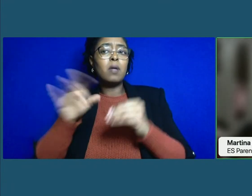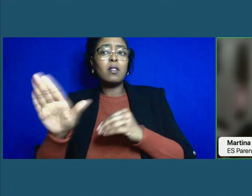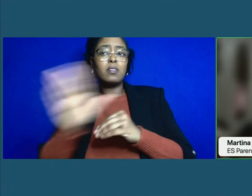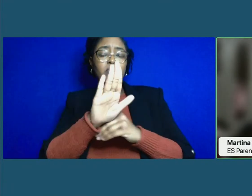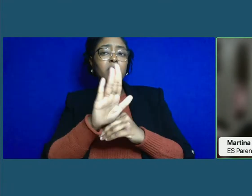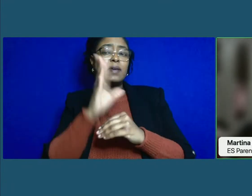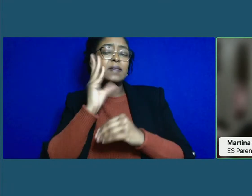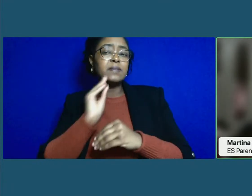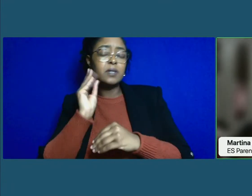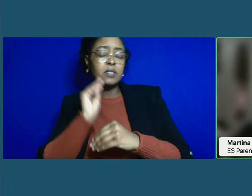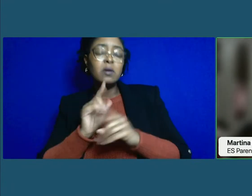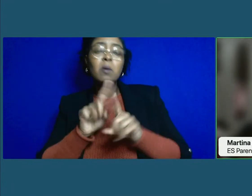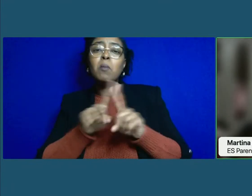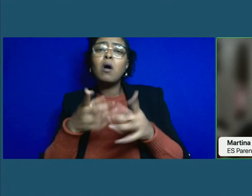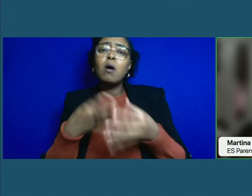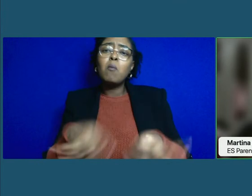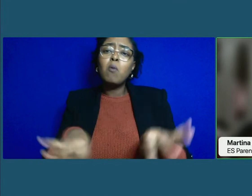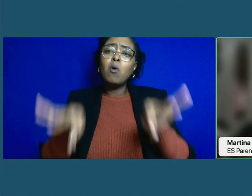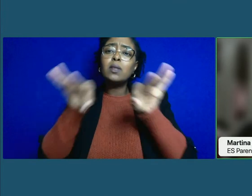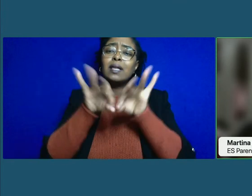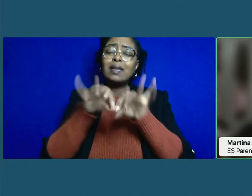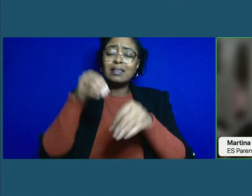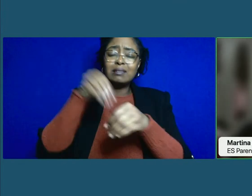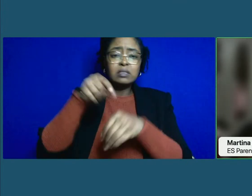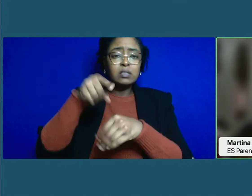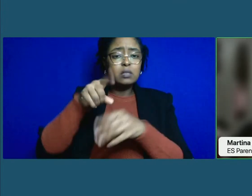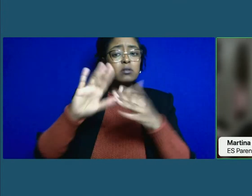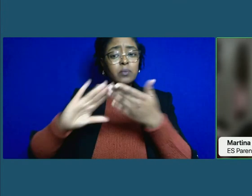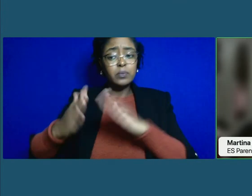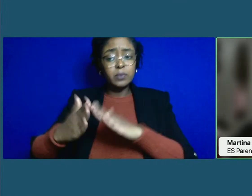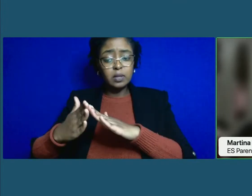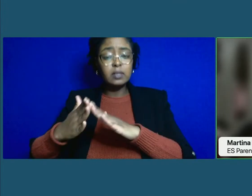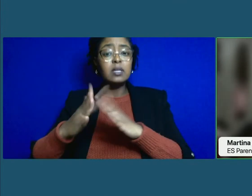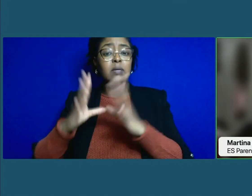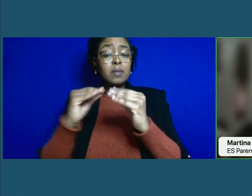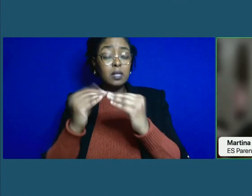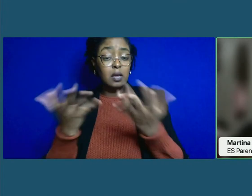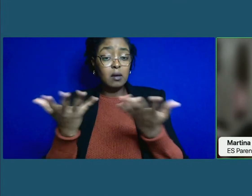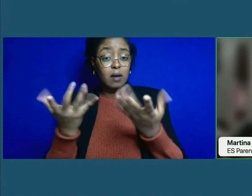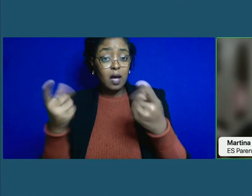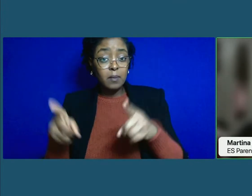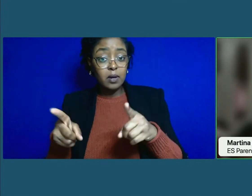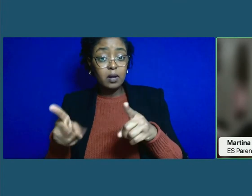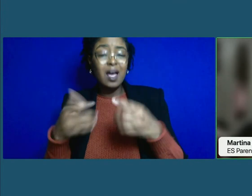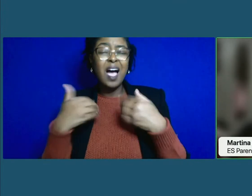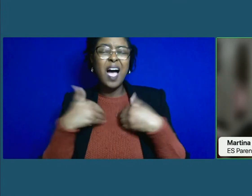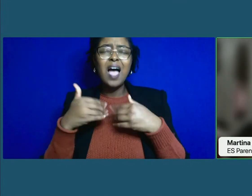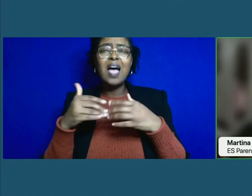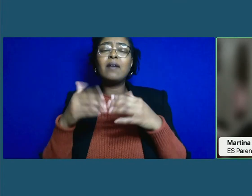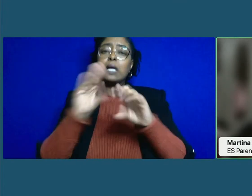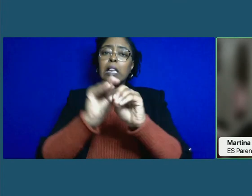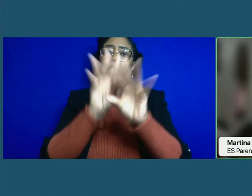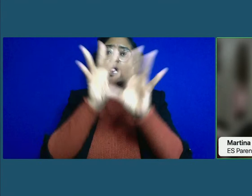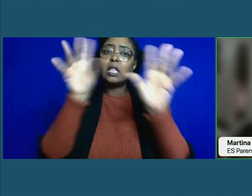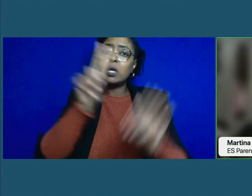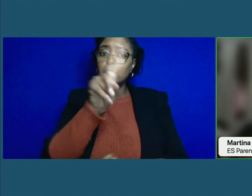their their different experiences. But most importantly within this, uh,